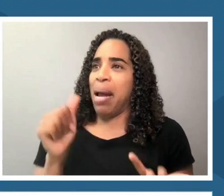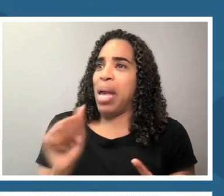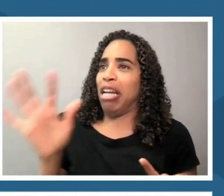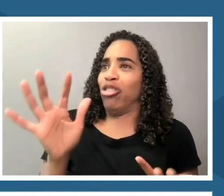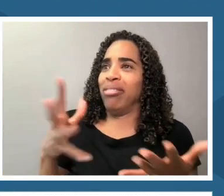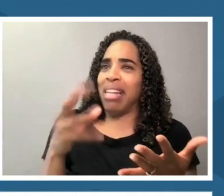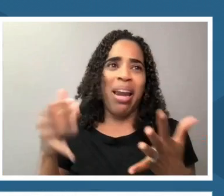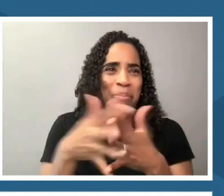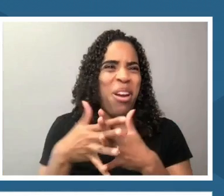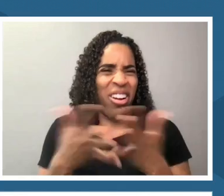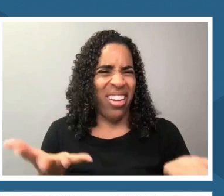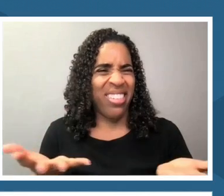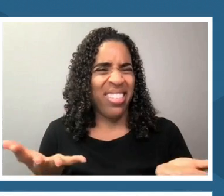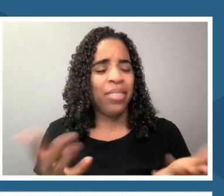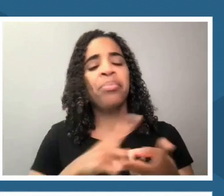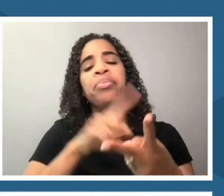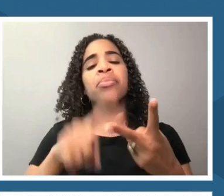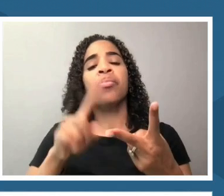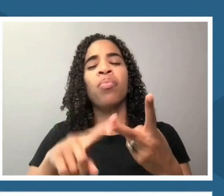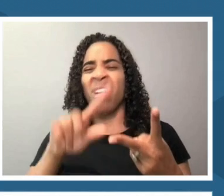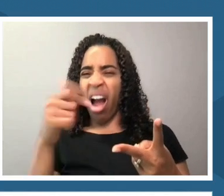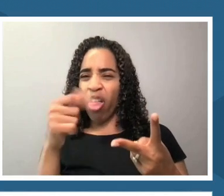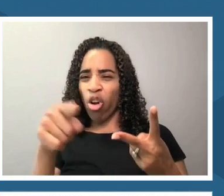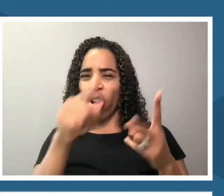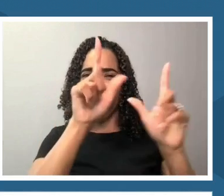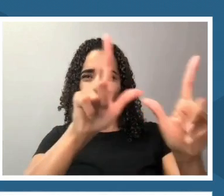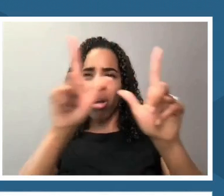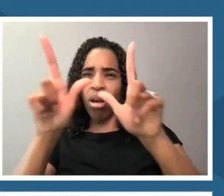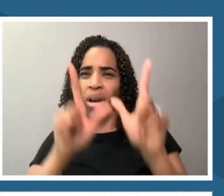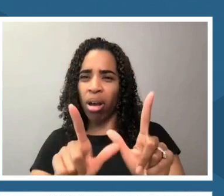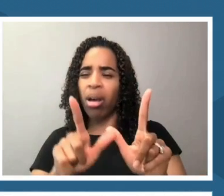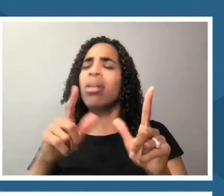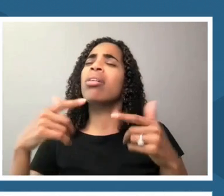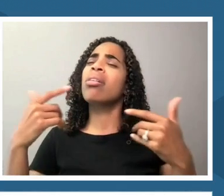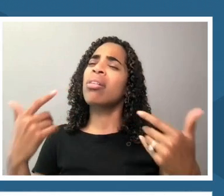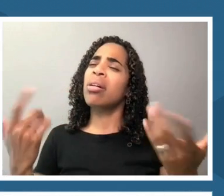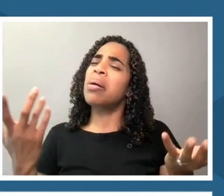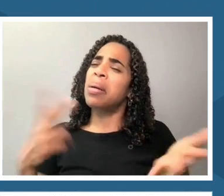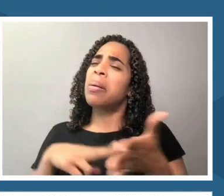stereotype it also plays uh to the